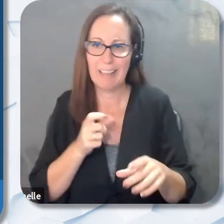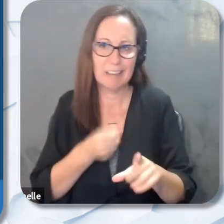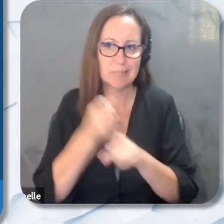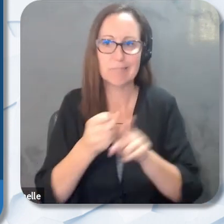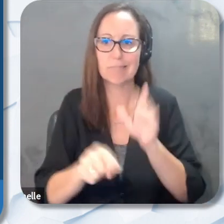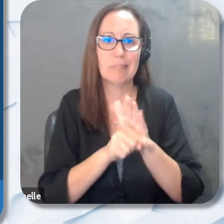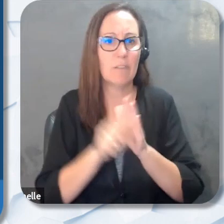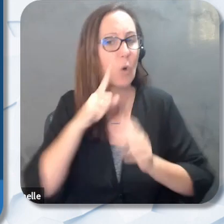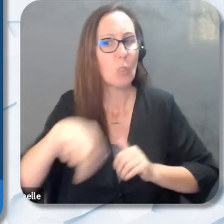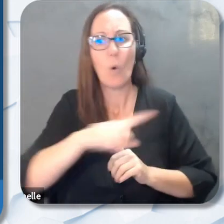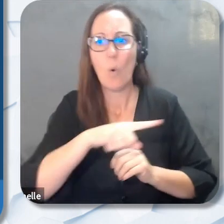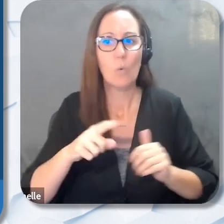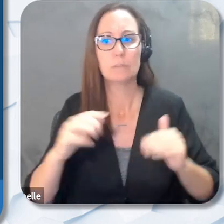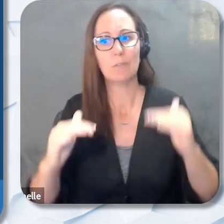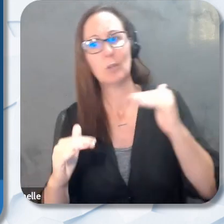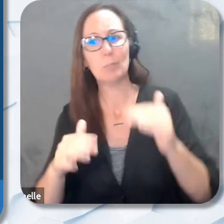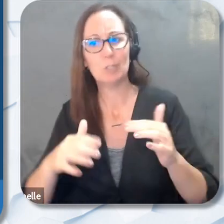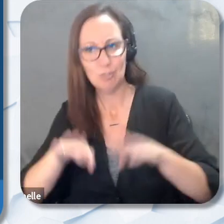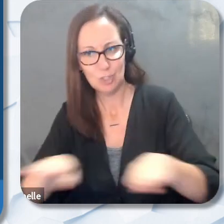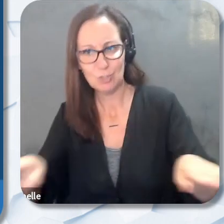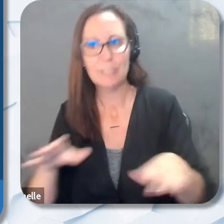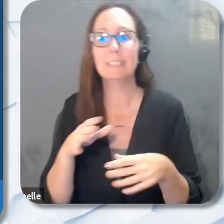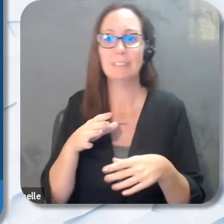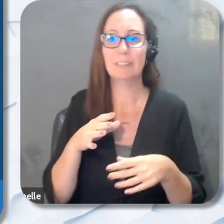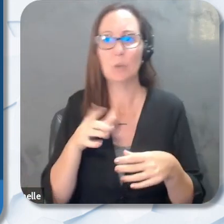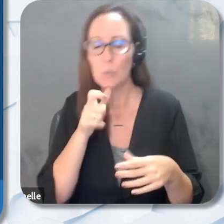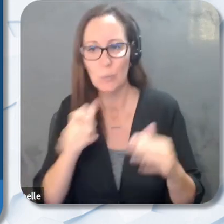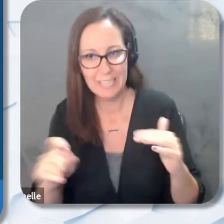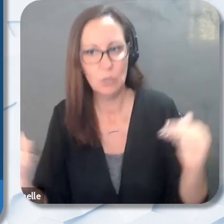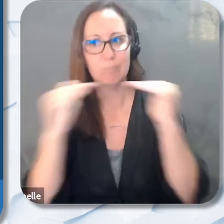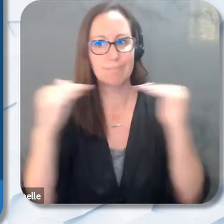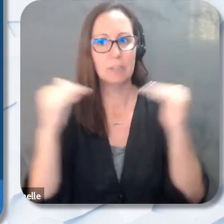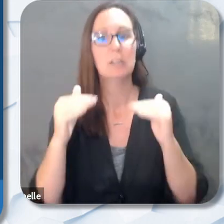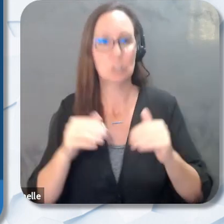children and sustain games made in quality preschool programs. Driven by the need to